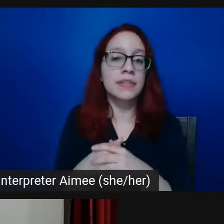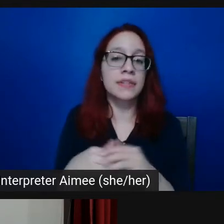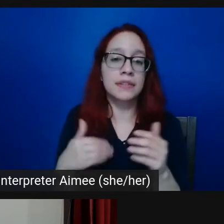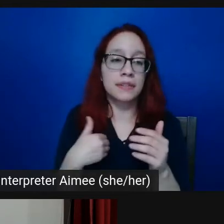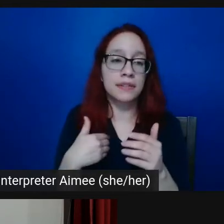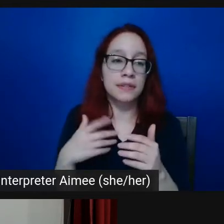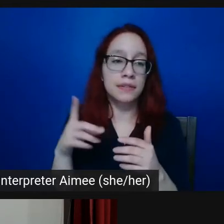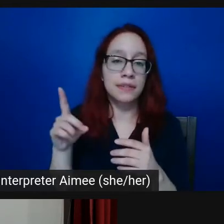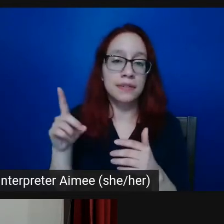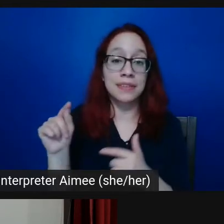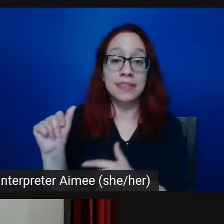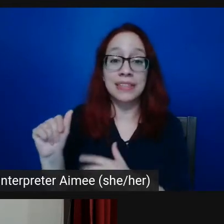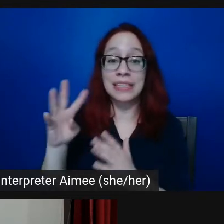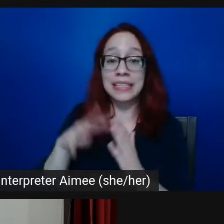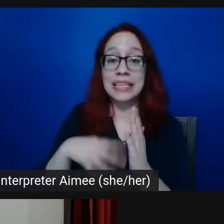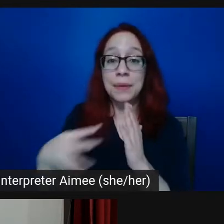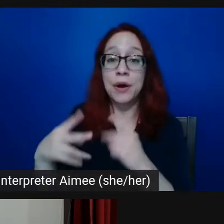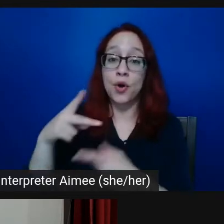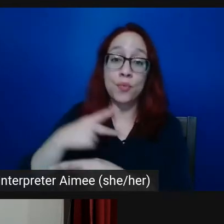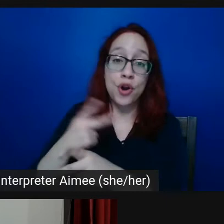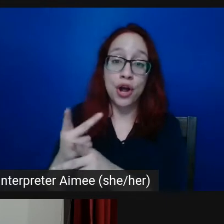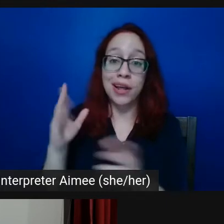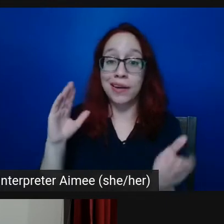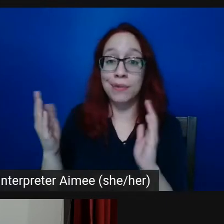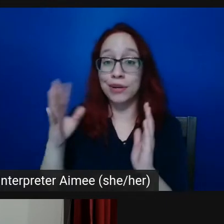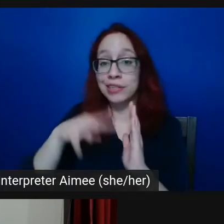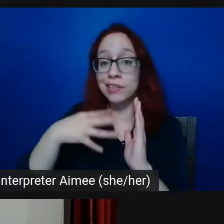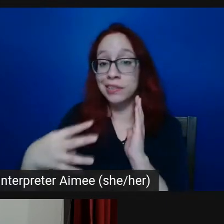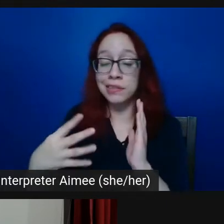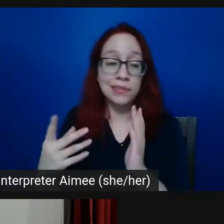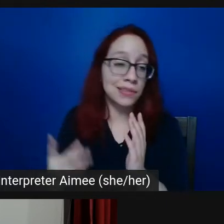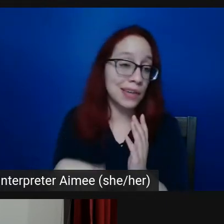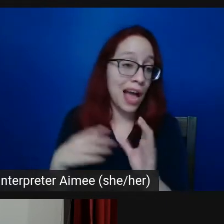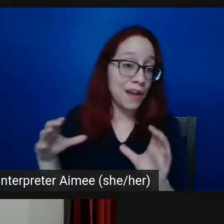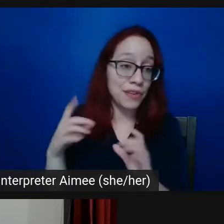or a product comparison table I've done that for people on a website.